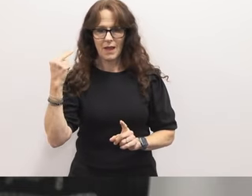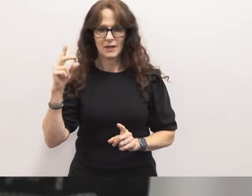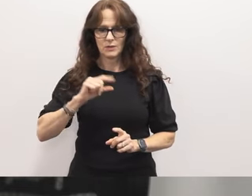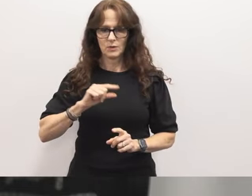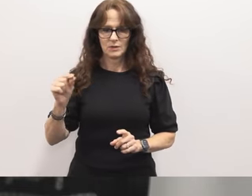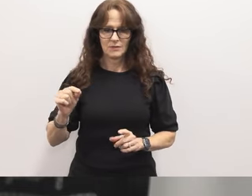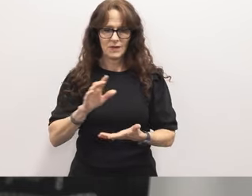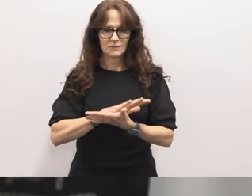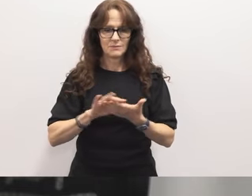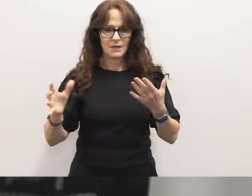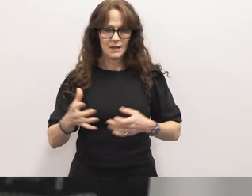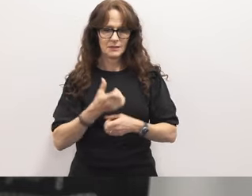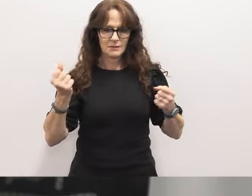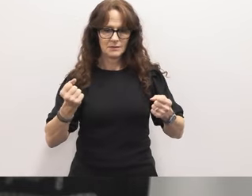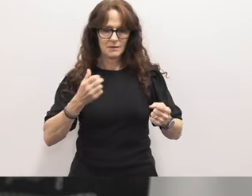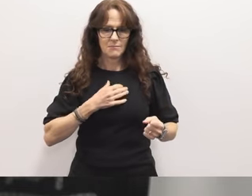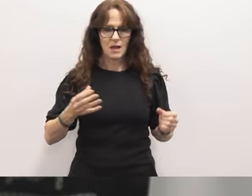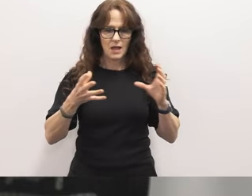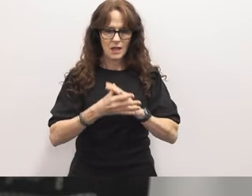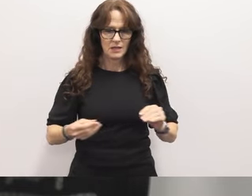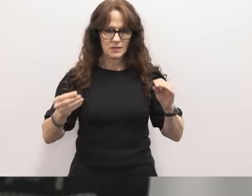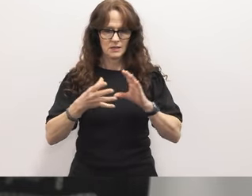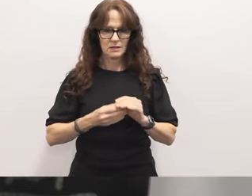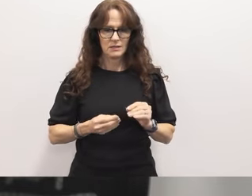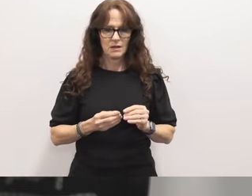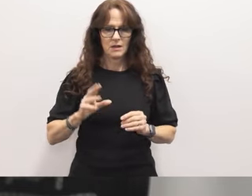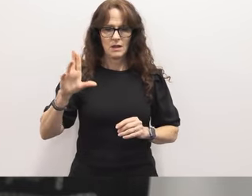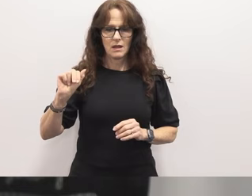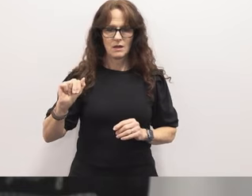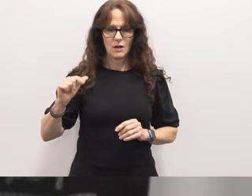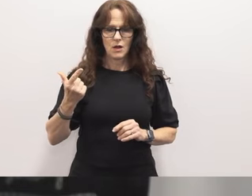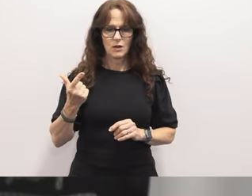So my story at Lincoln started in August of 2015,